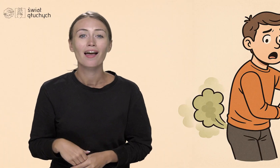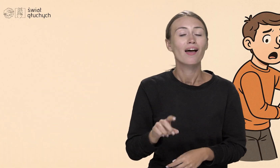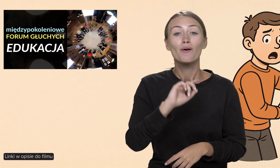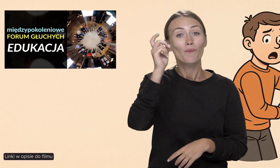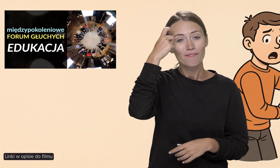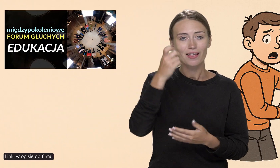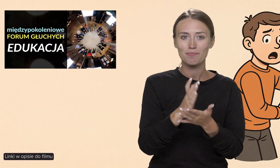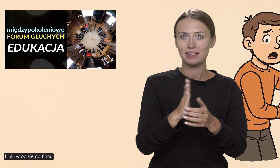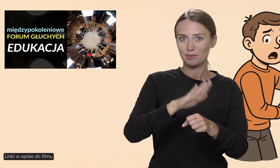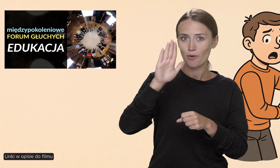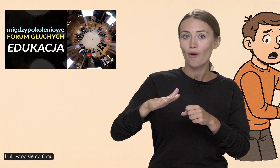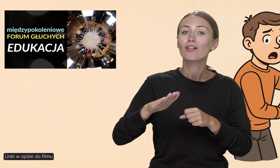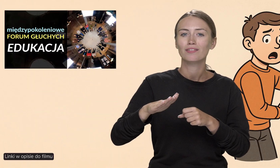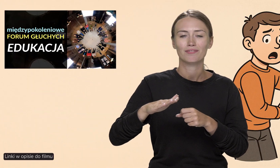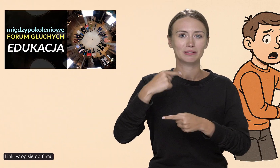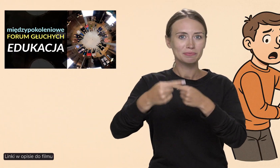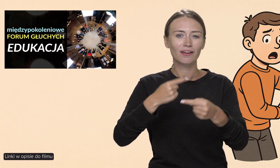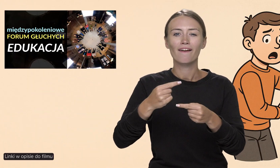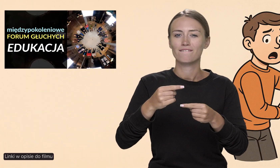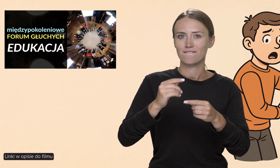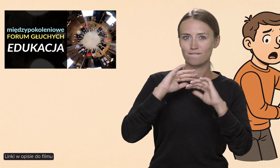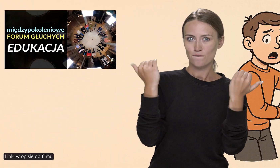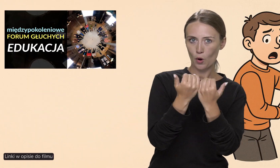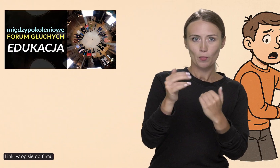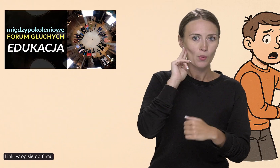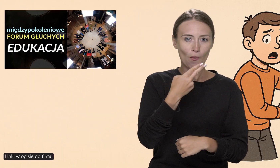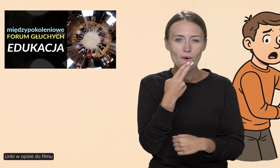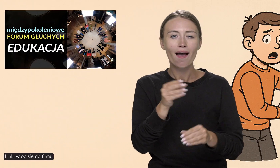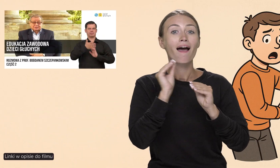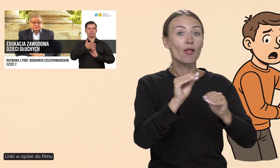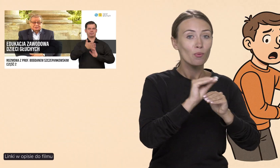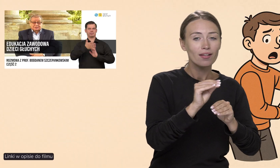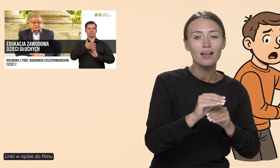especially “Intergenerational Forum of the Deaf – Education,”